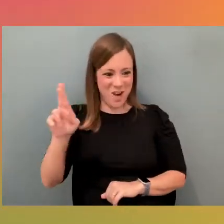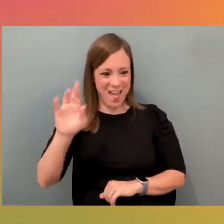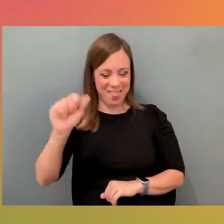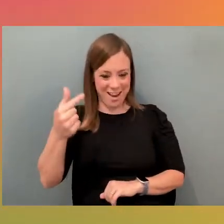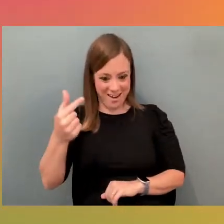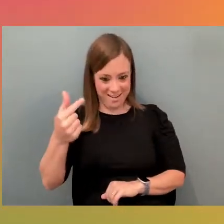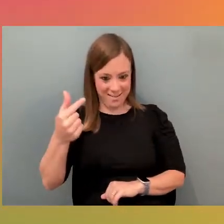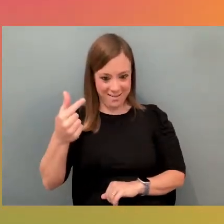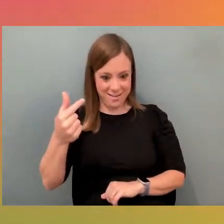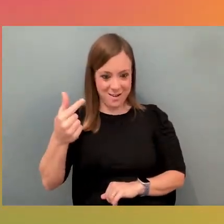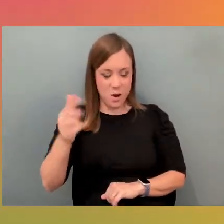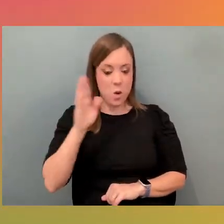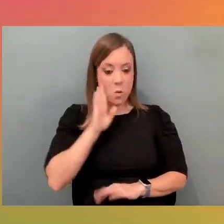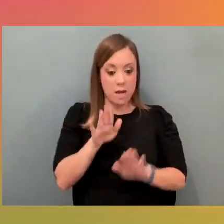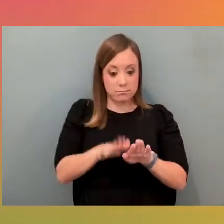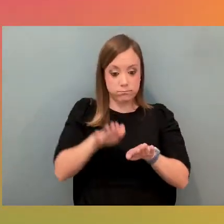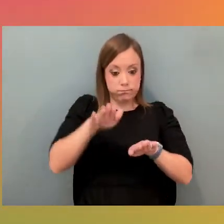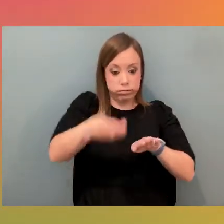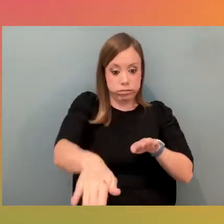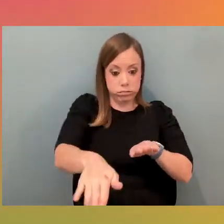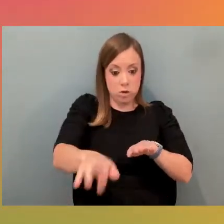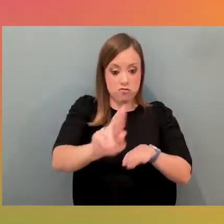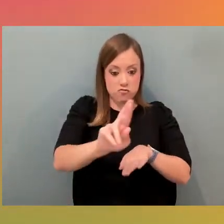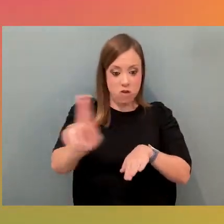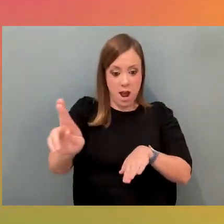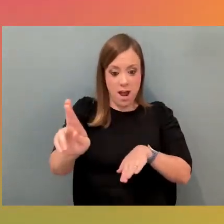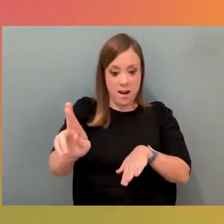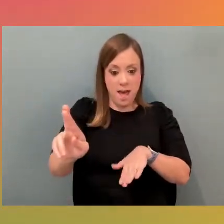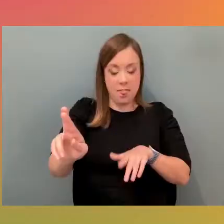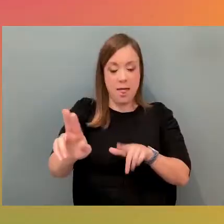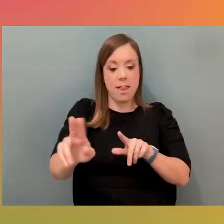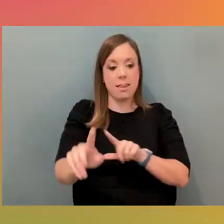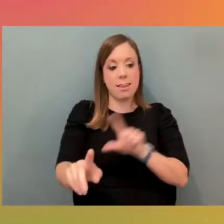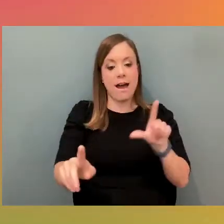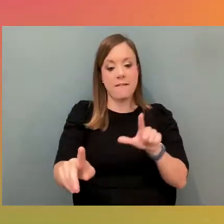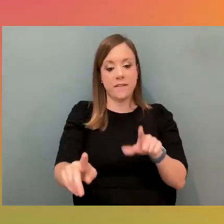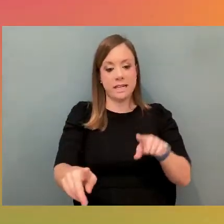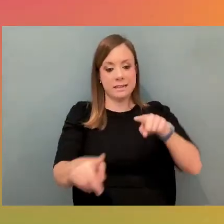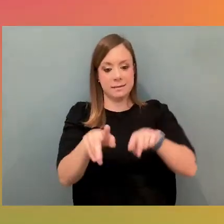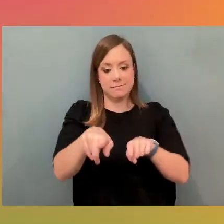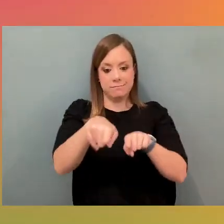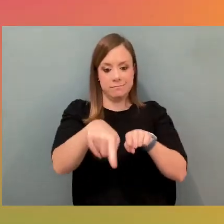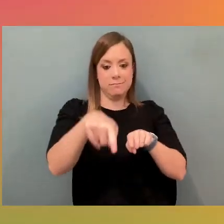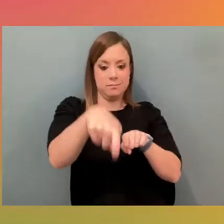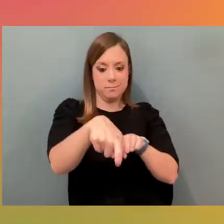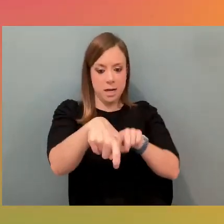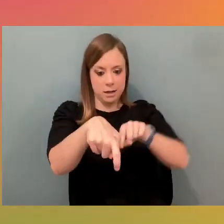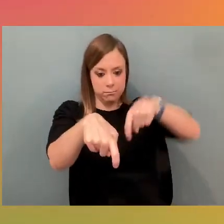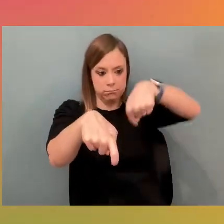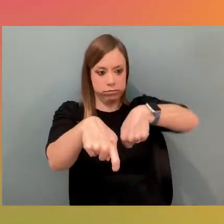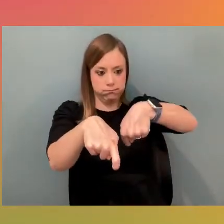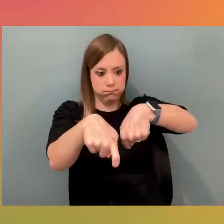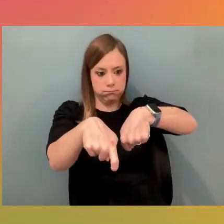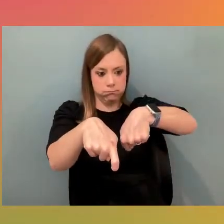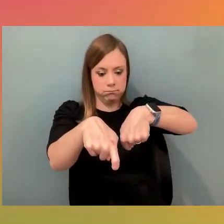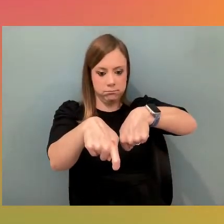THAT'S A LIE. LEFT OF THE LEFT LEG BACK AND PUT THE LEFT KNEE DOWN TO THE GROUND. KEEP THE LEFT TOE TUCKED. REACH ARMS UP.